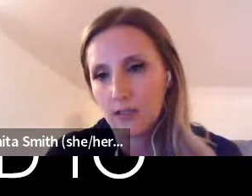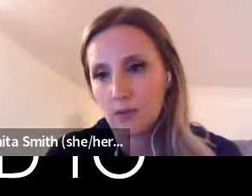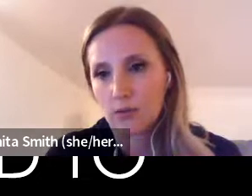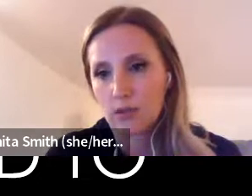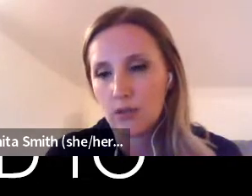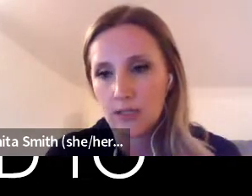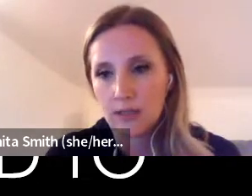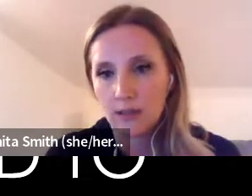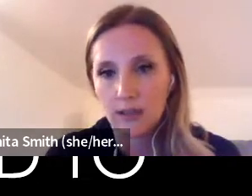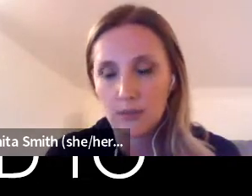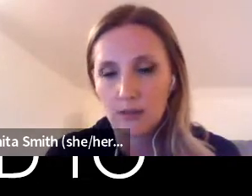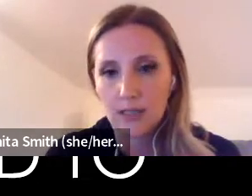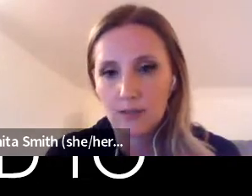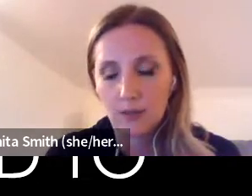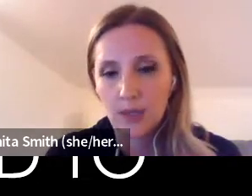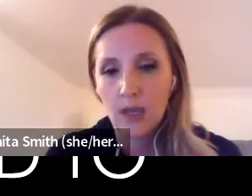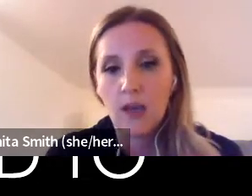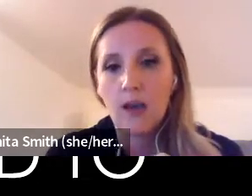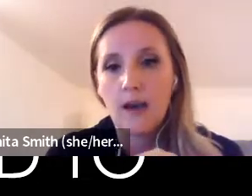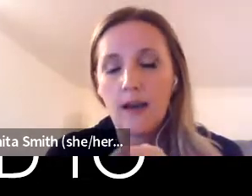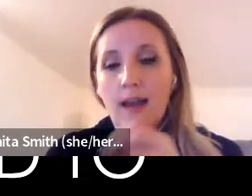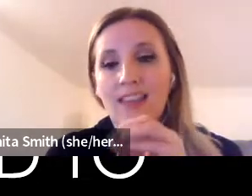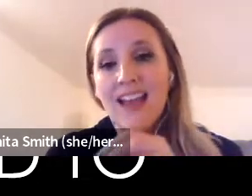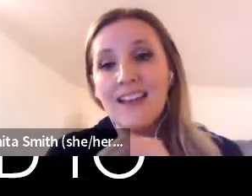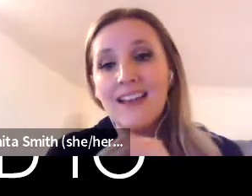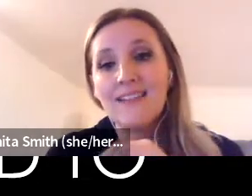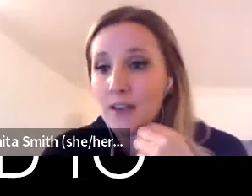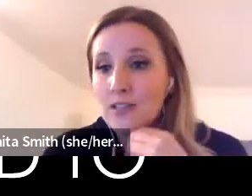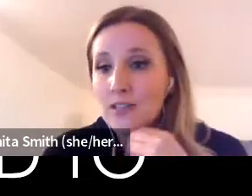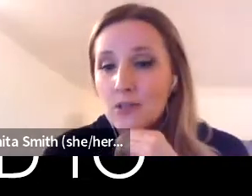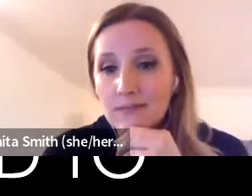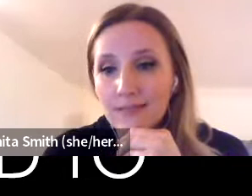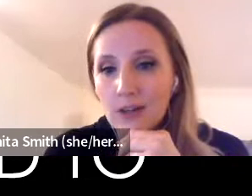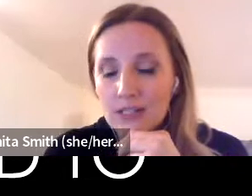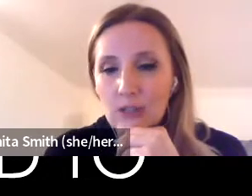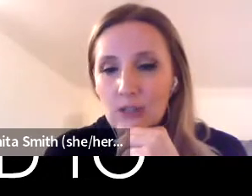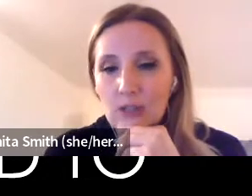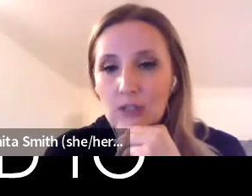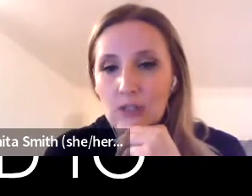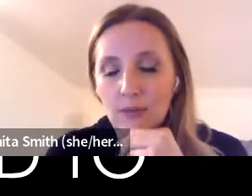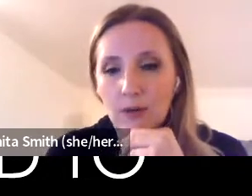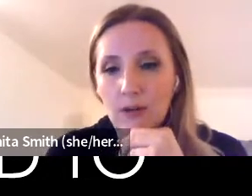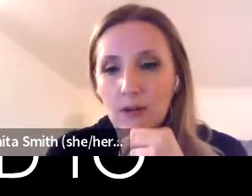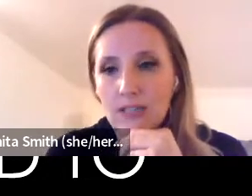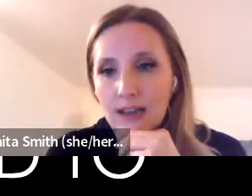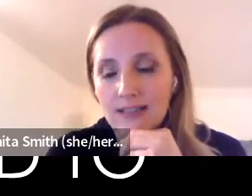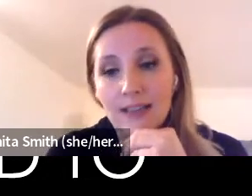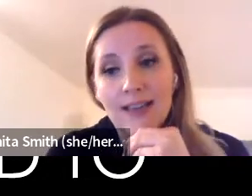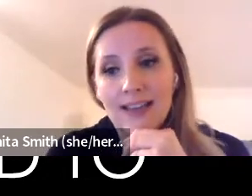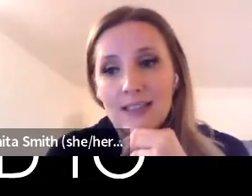So those are the two days in the lead up to the festival. And then our festival starts August 3rd to 12th. We run for 10 days.